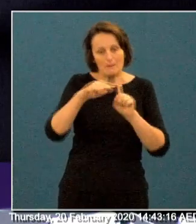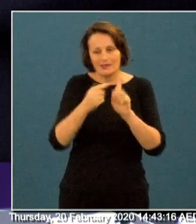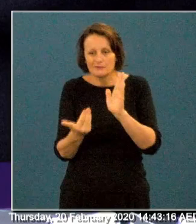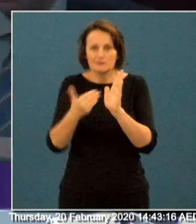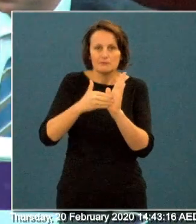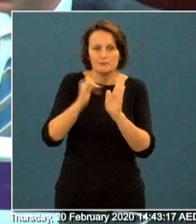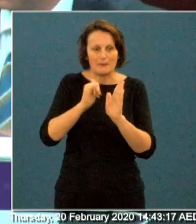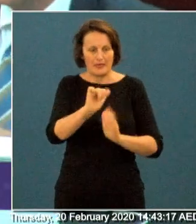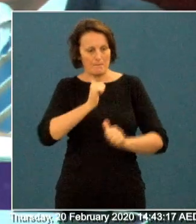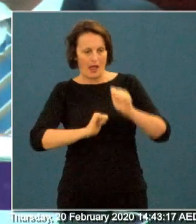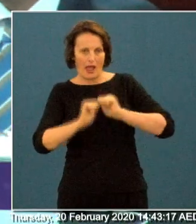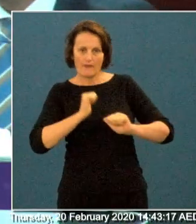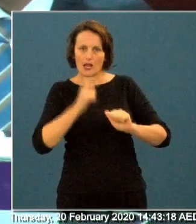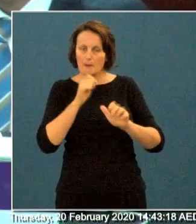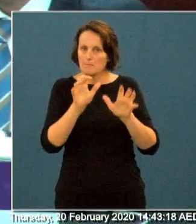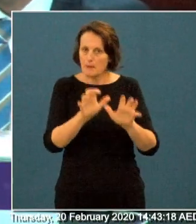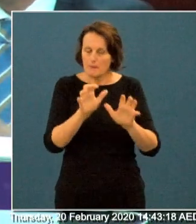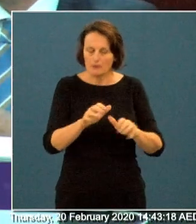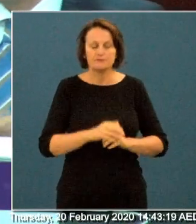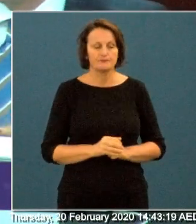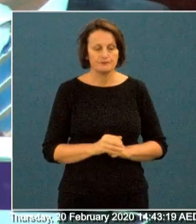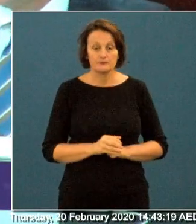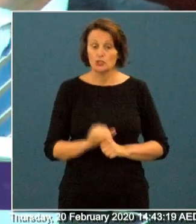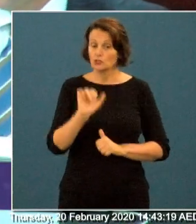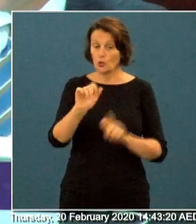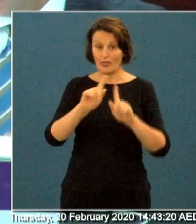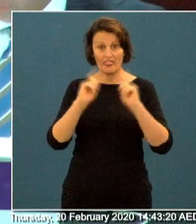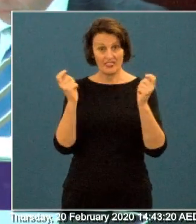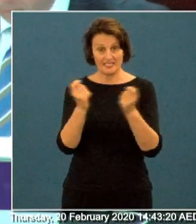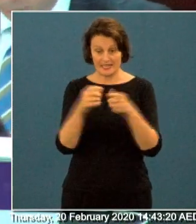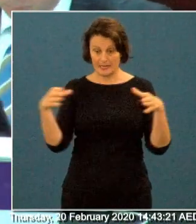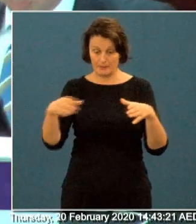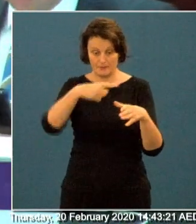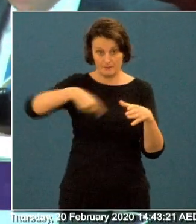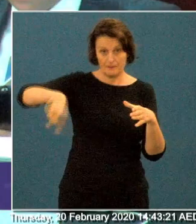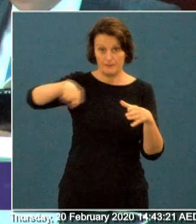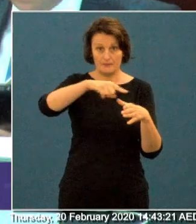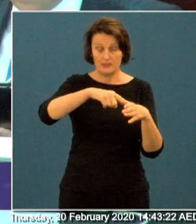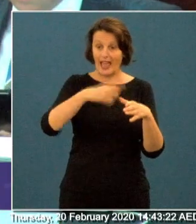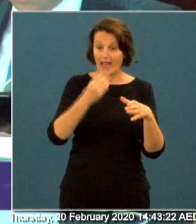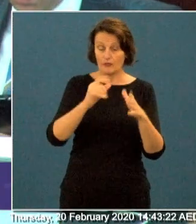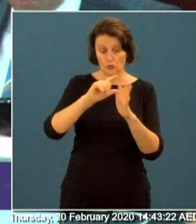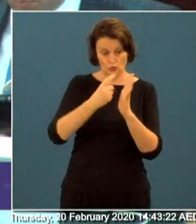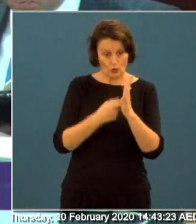And the composition of the multidisciplinary team is yourself? Yes. Are there other medical practitioners?